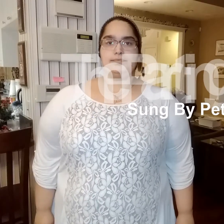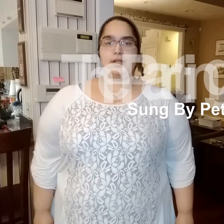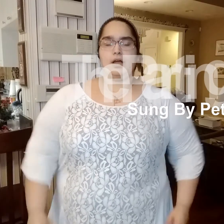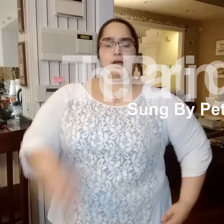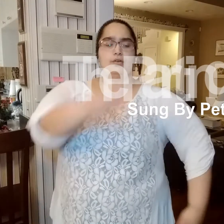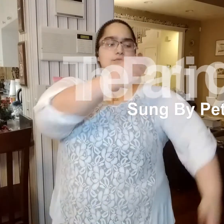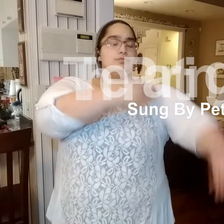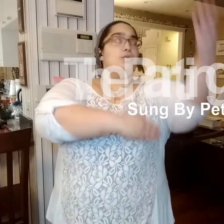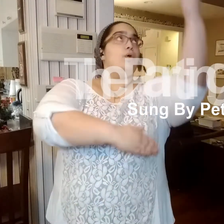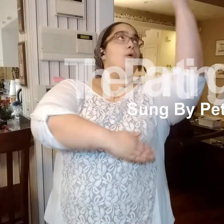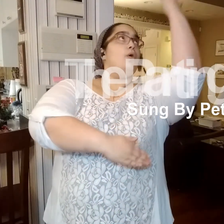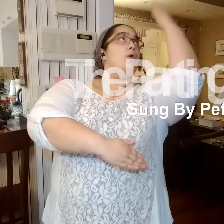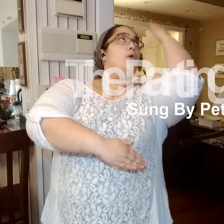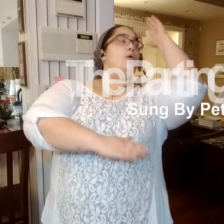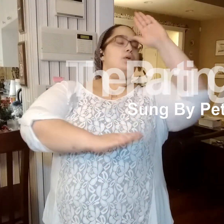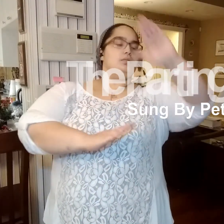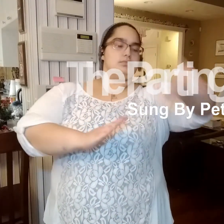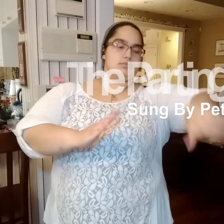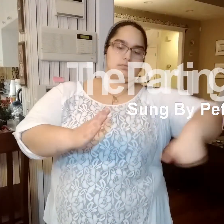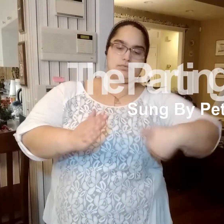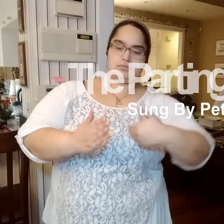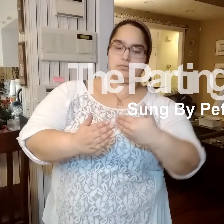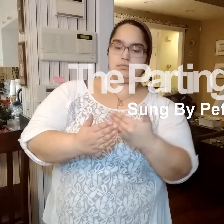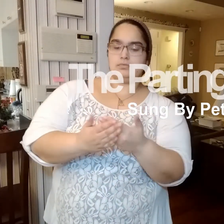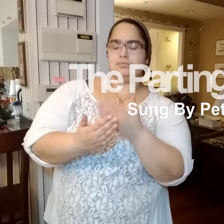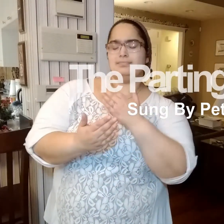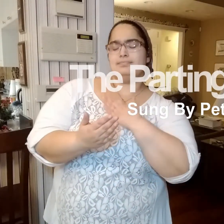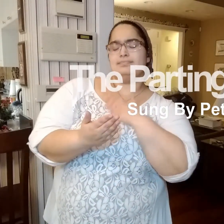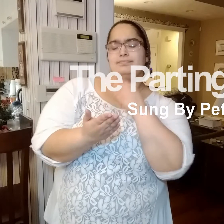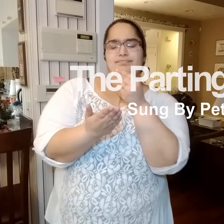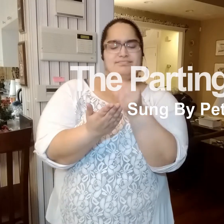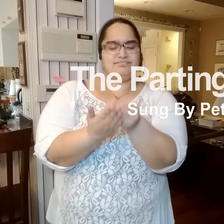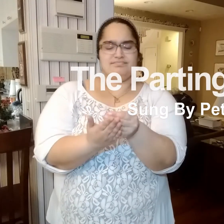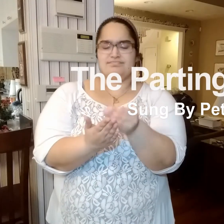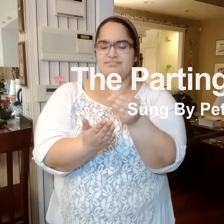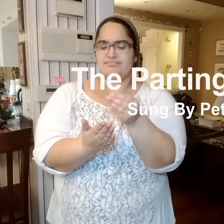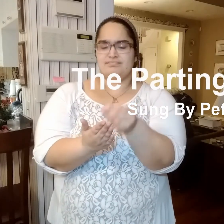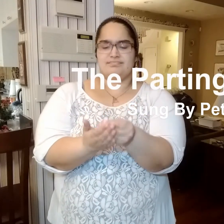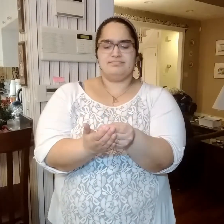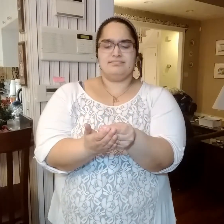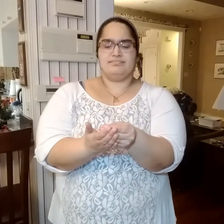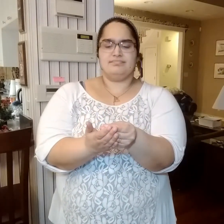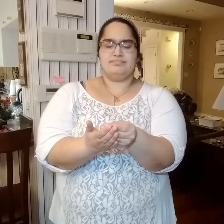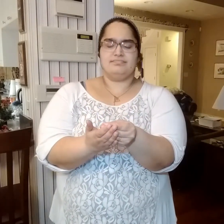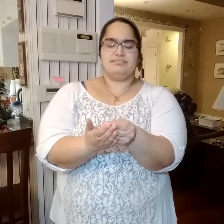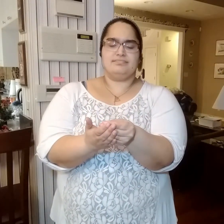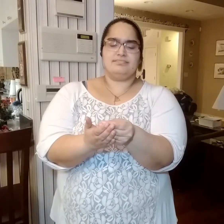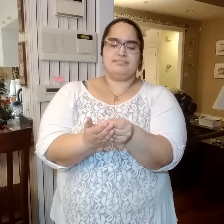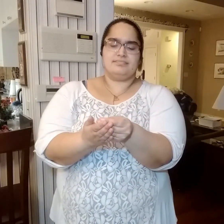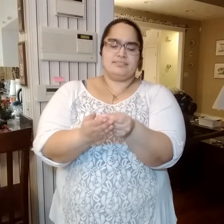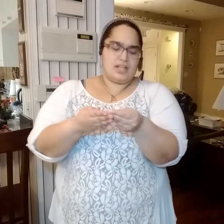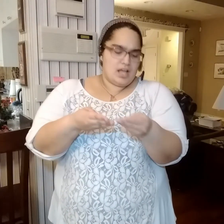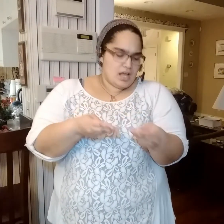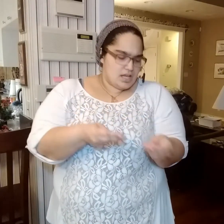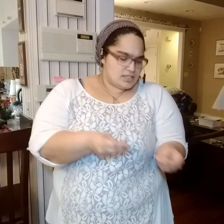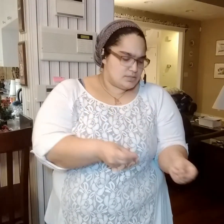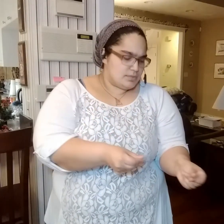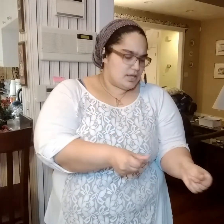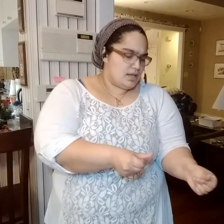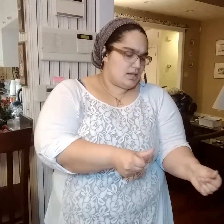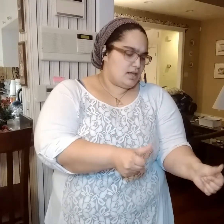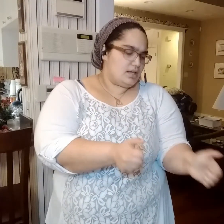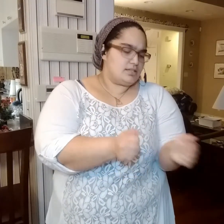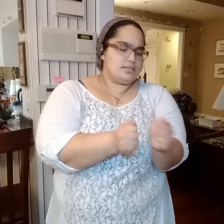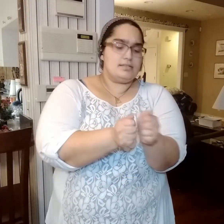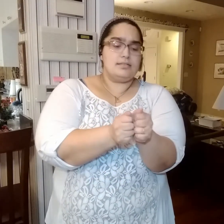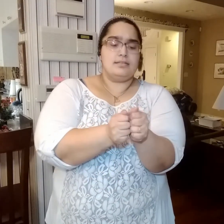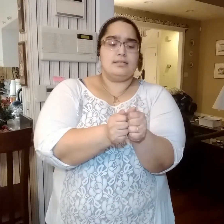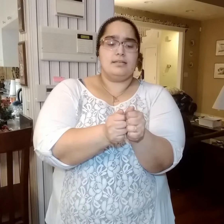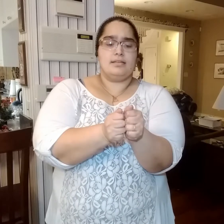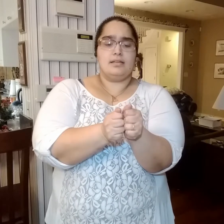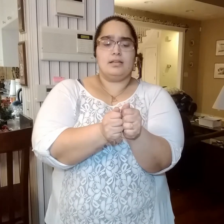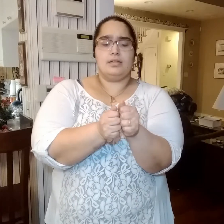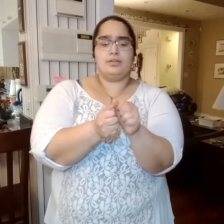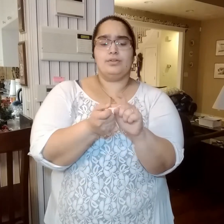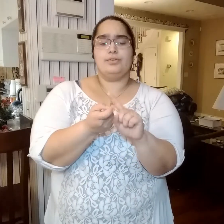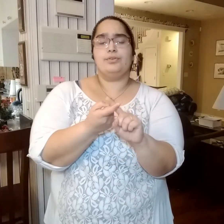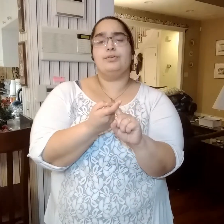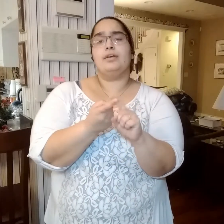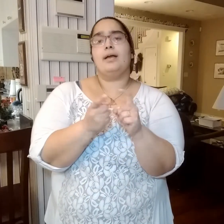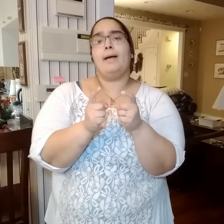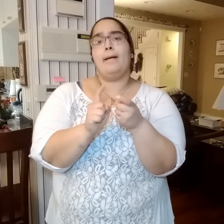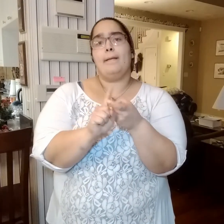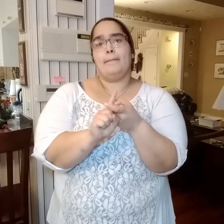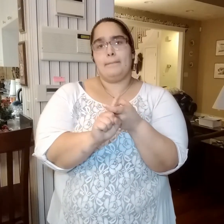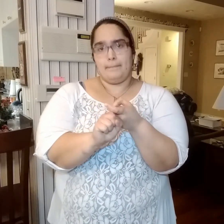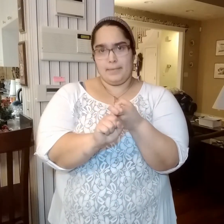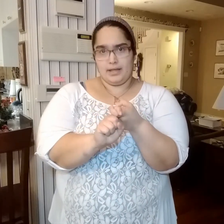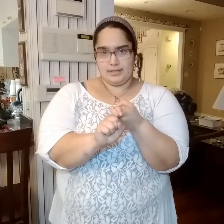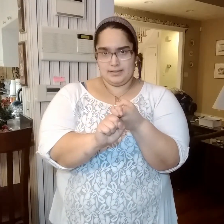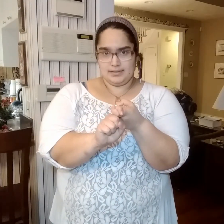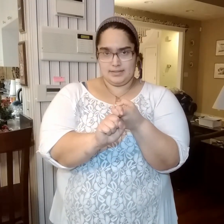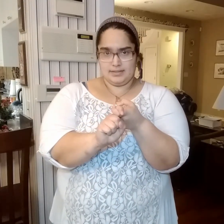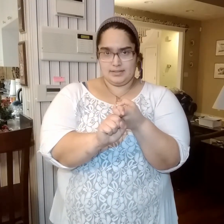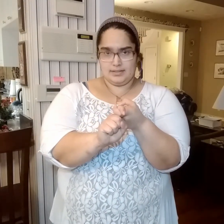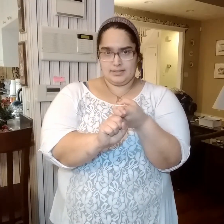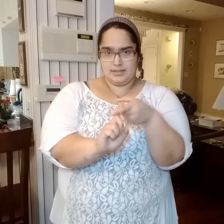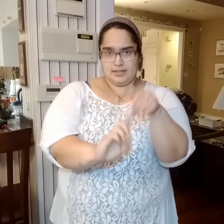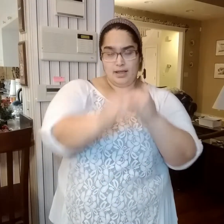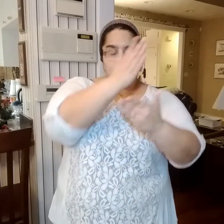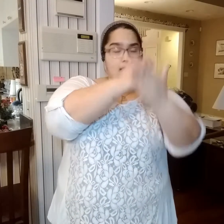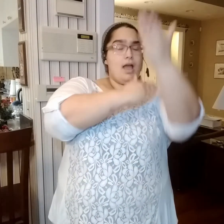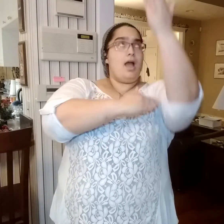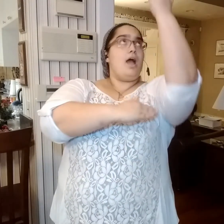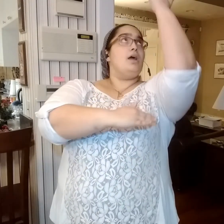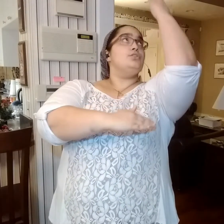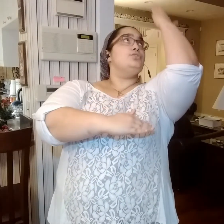Of all the money that e'er I had I spent it in good company.